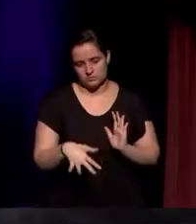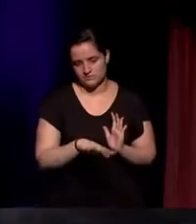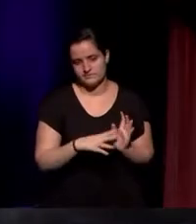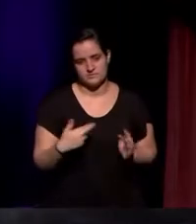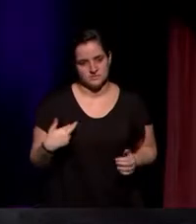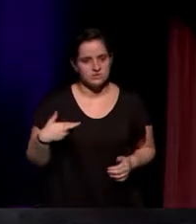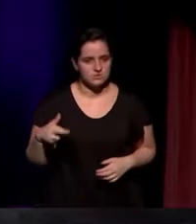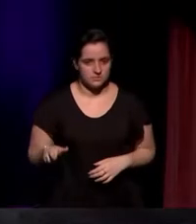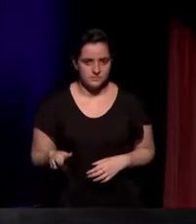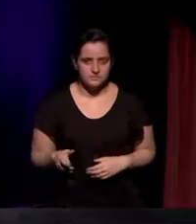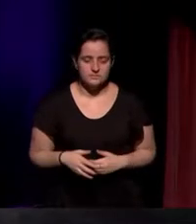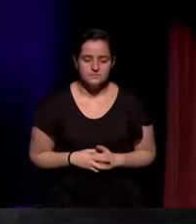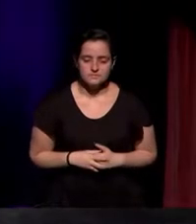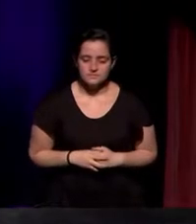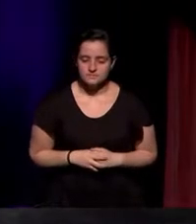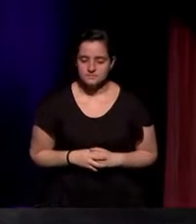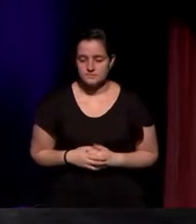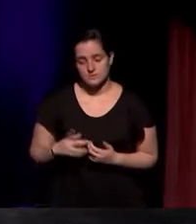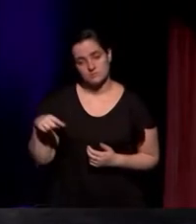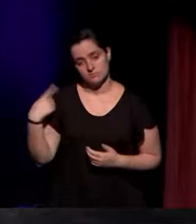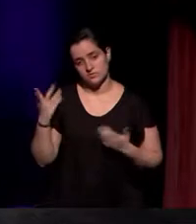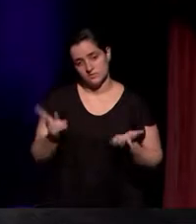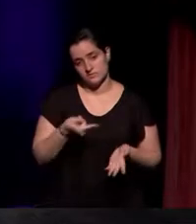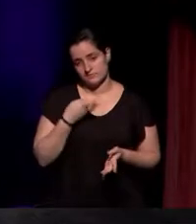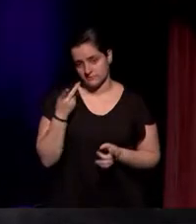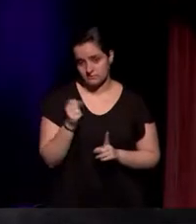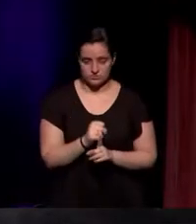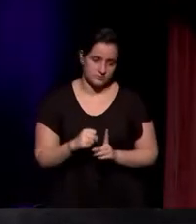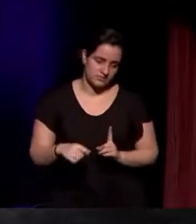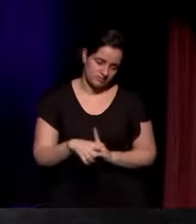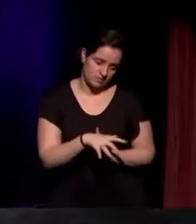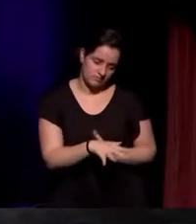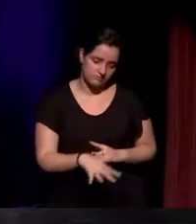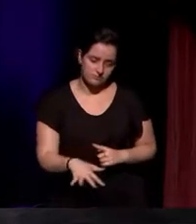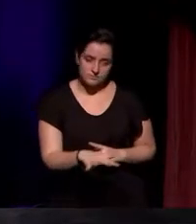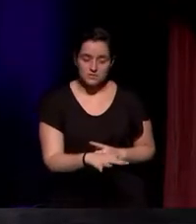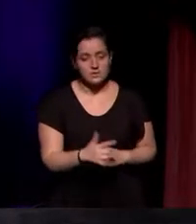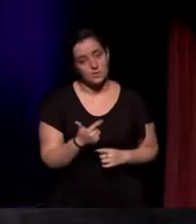We already talked companies. And another question that characterizes us